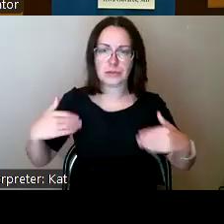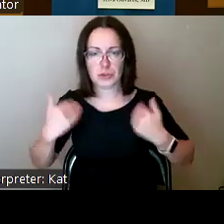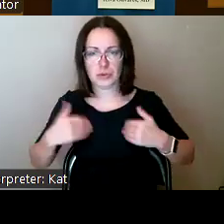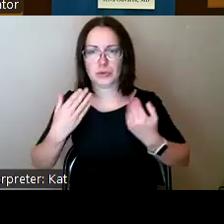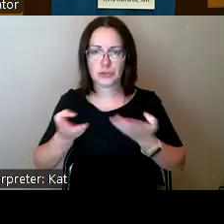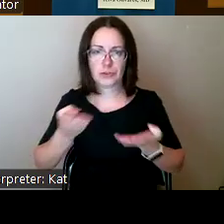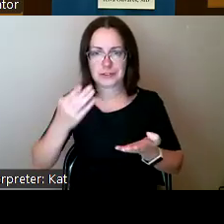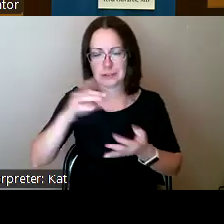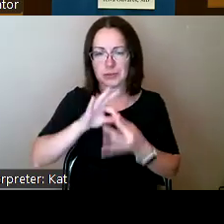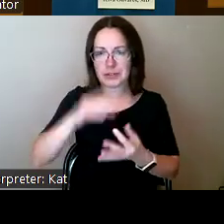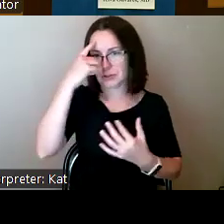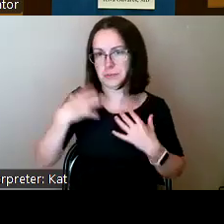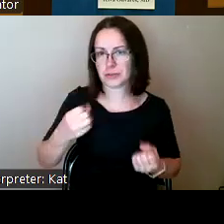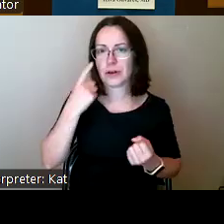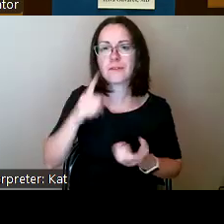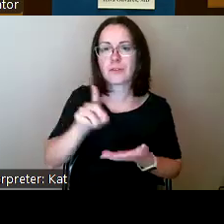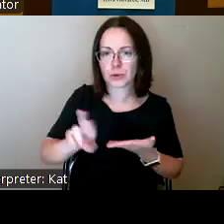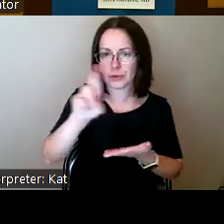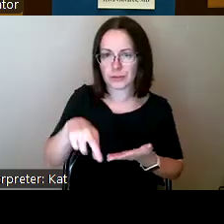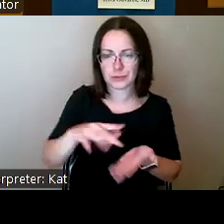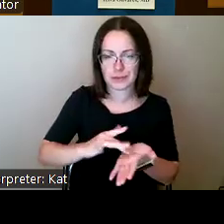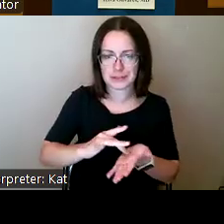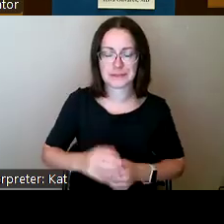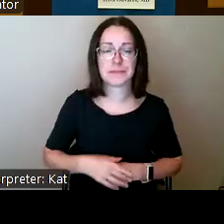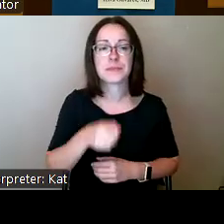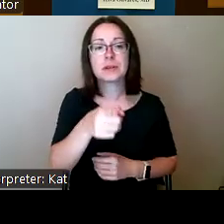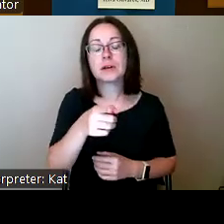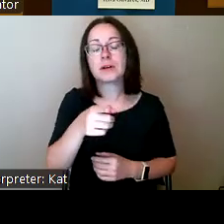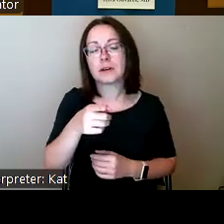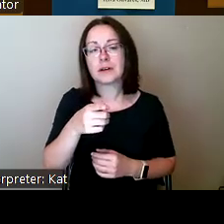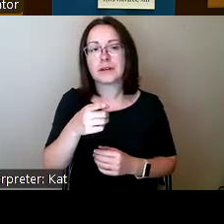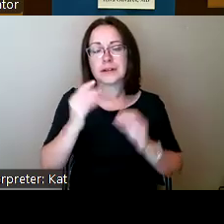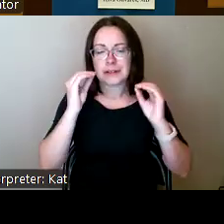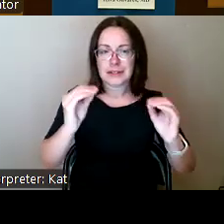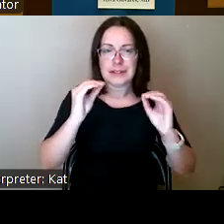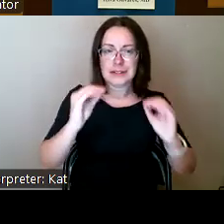He is the executive director of project teach a child psychiatry and perinatal psychiatry